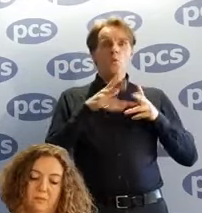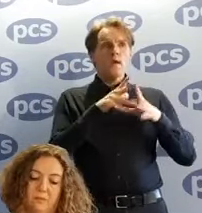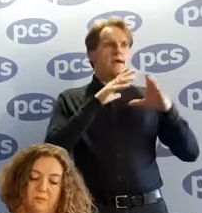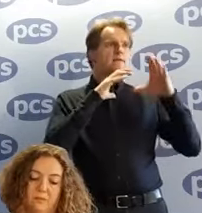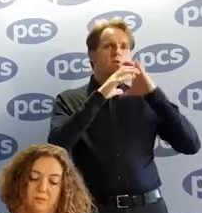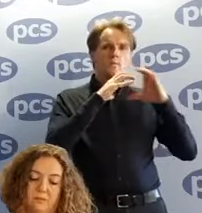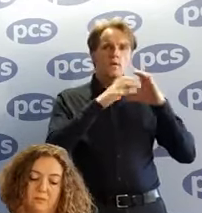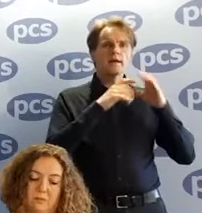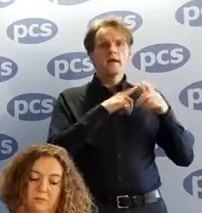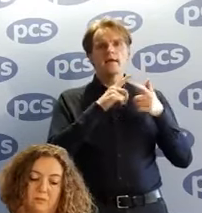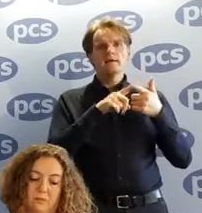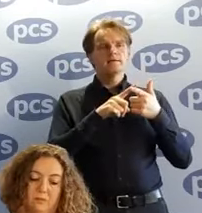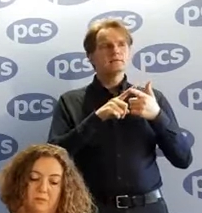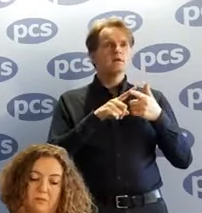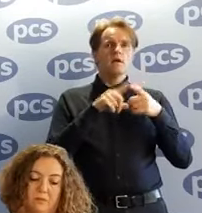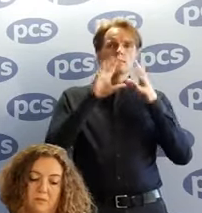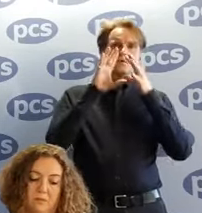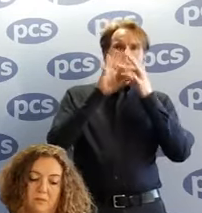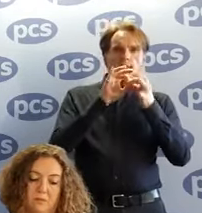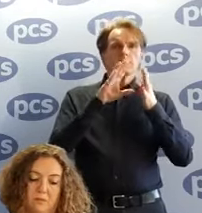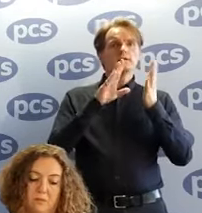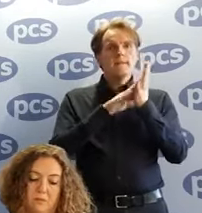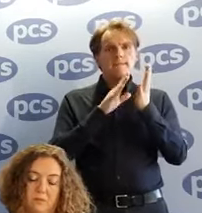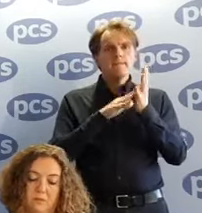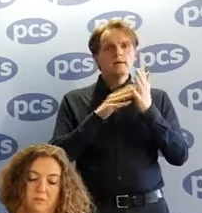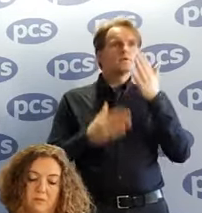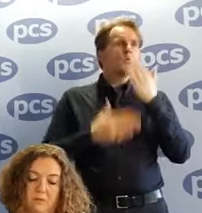methods of communicating with our members a new email system to contact